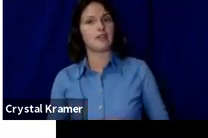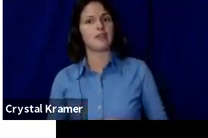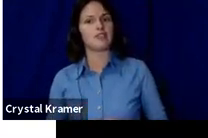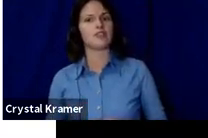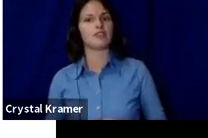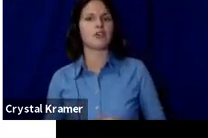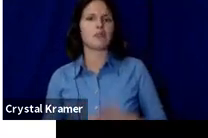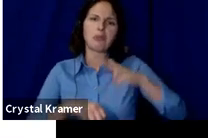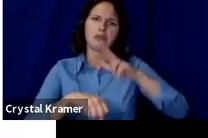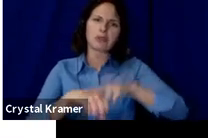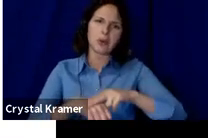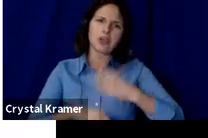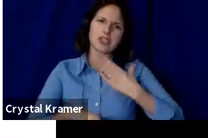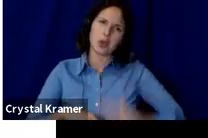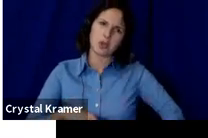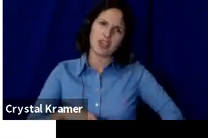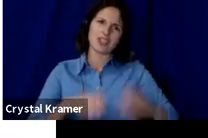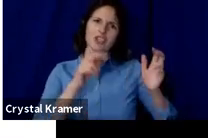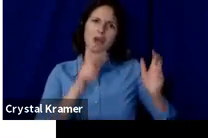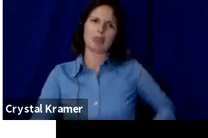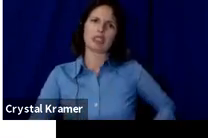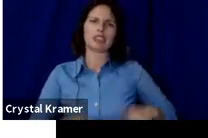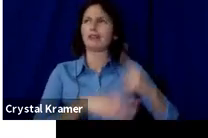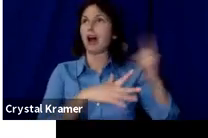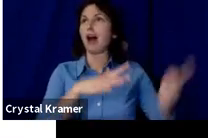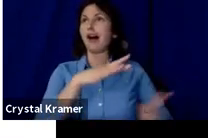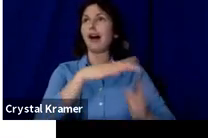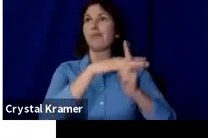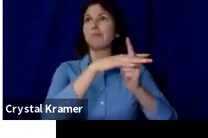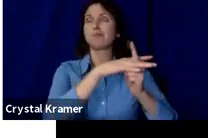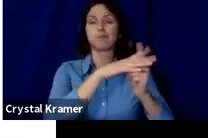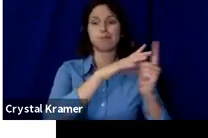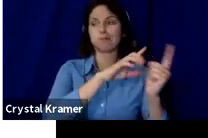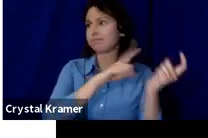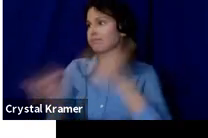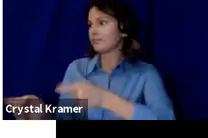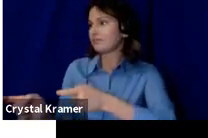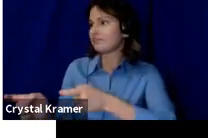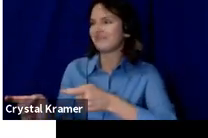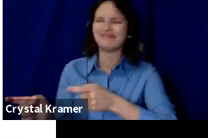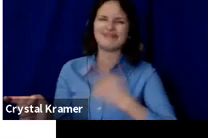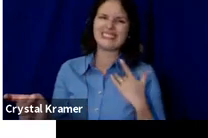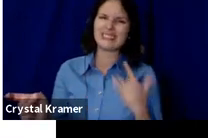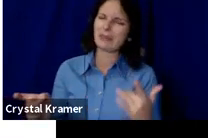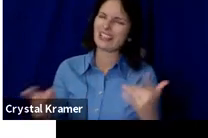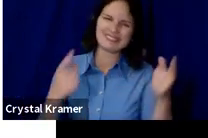by and throw all their money at it, in general you will know about 85% of your donors.